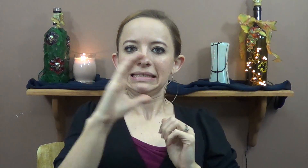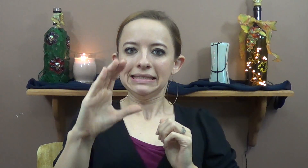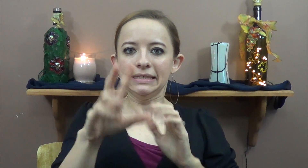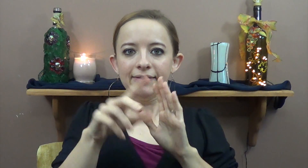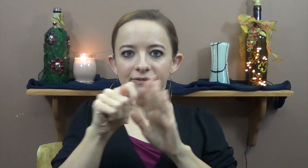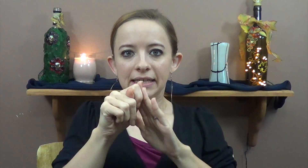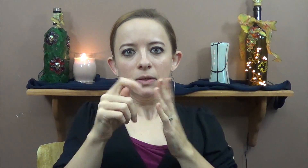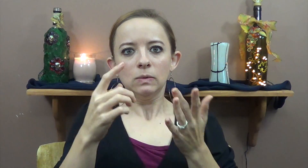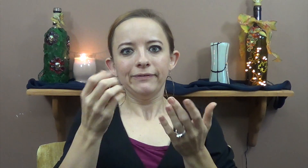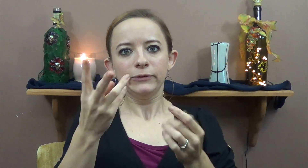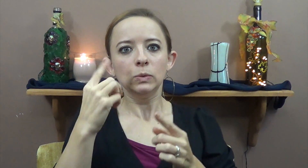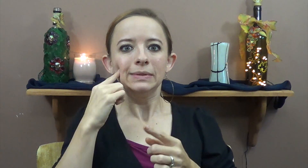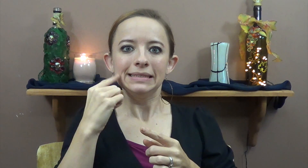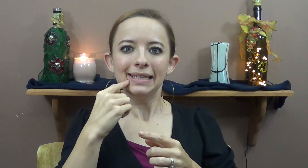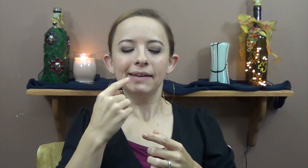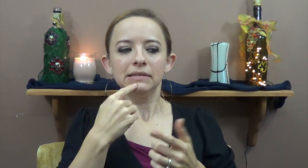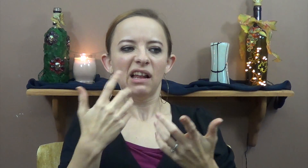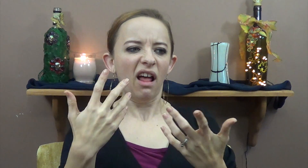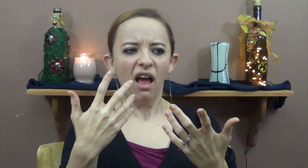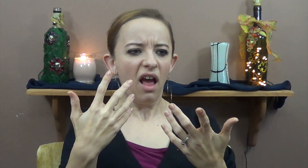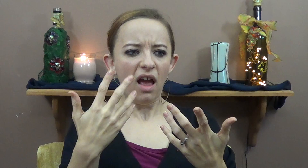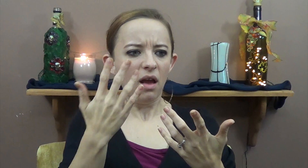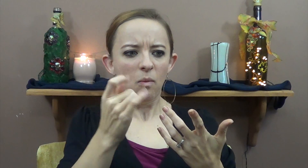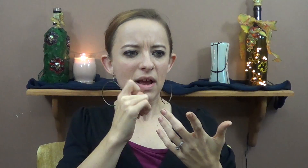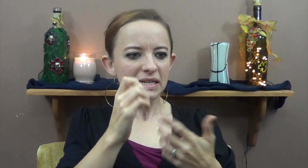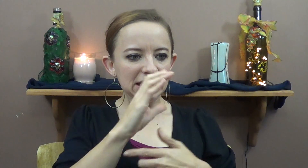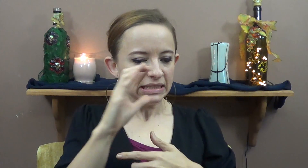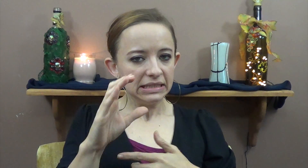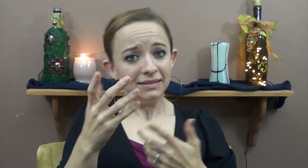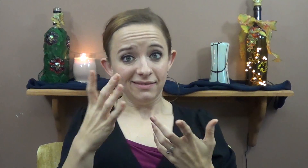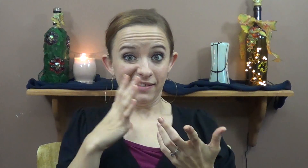ahead and start CC these videos. I had a few Deaf people say "why aren't you